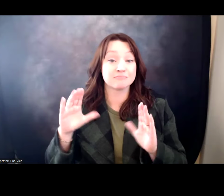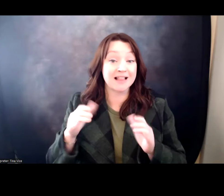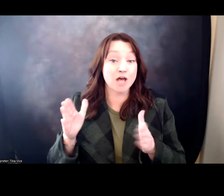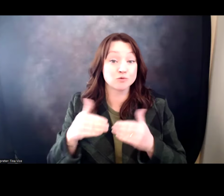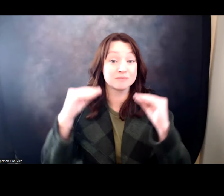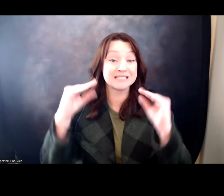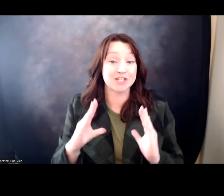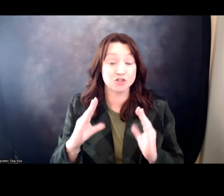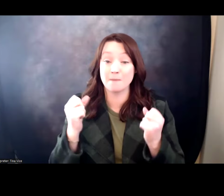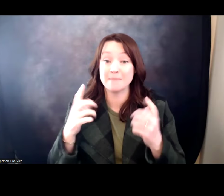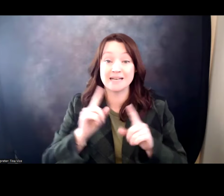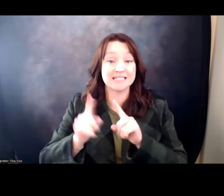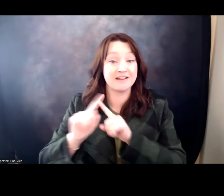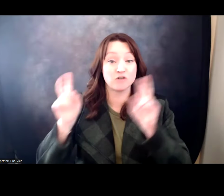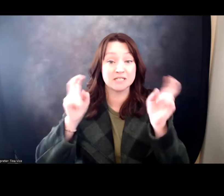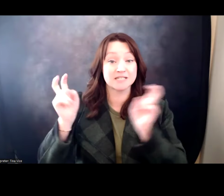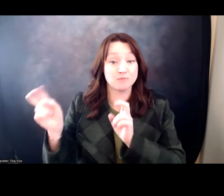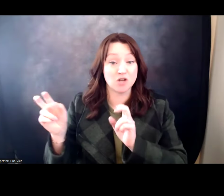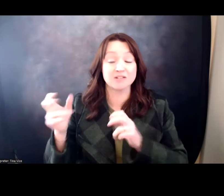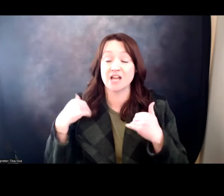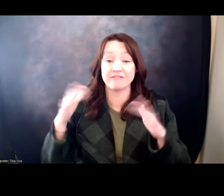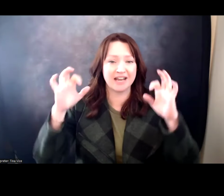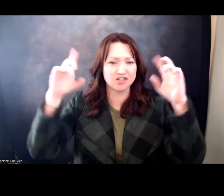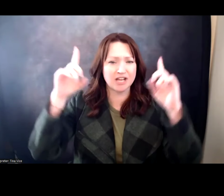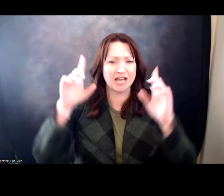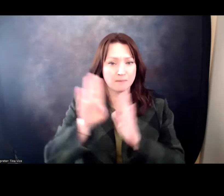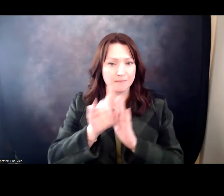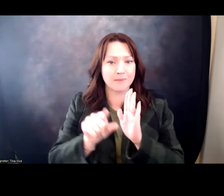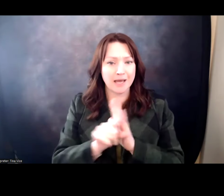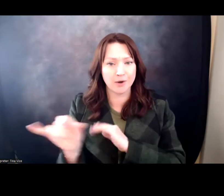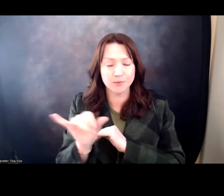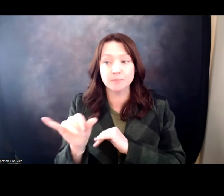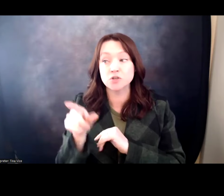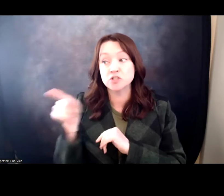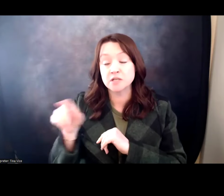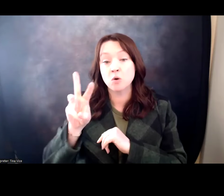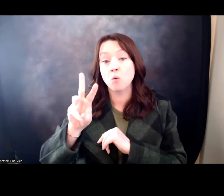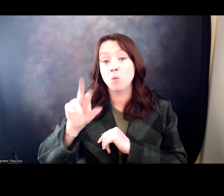as well. Uh so she has that educator background too. But she's down in Wilmore and she actually she and her